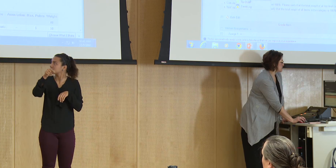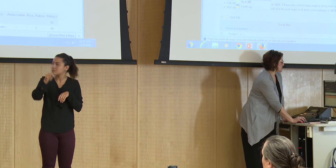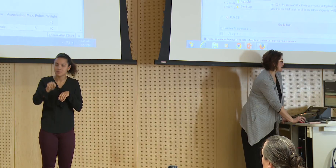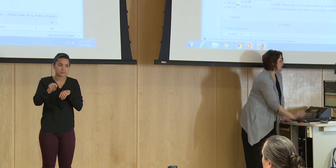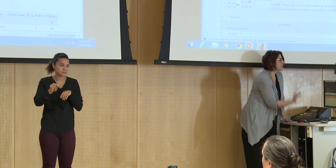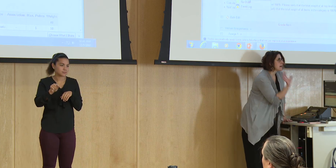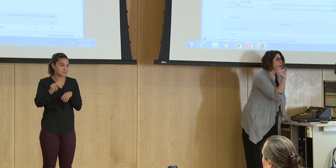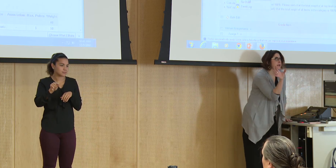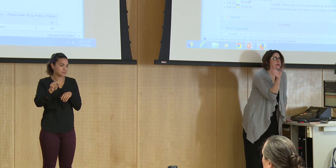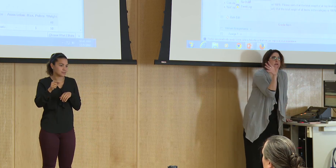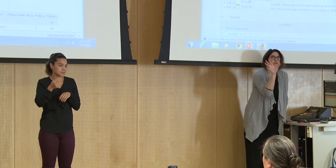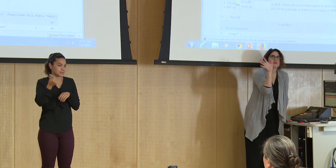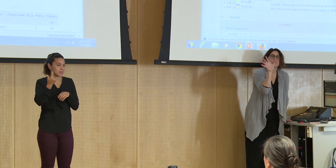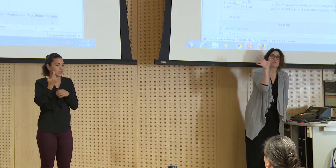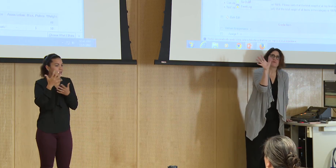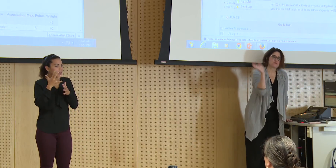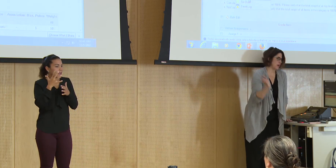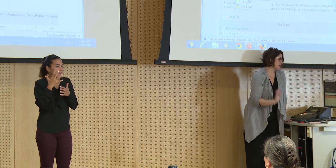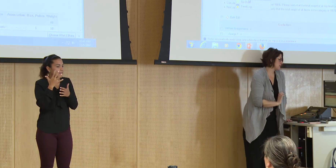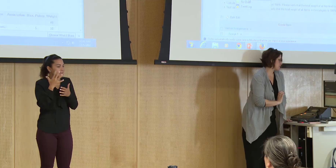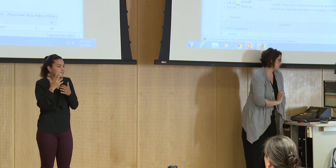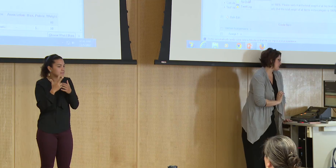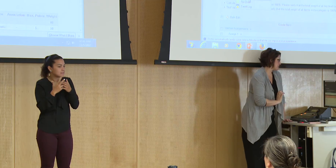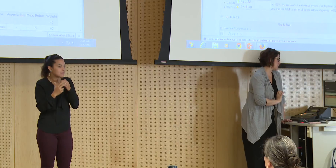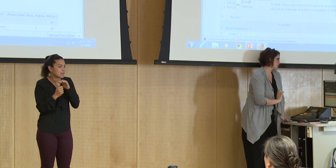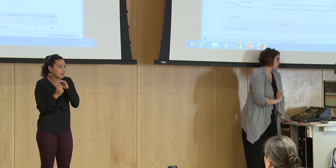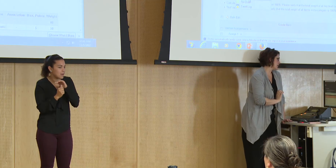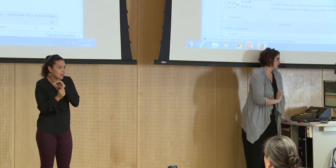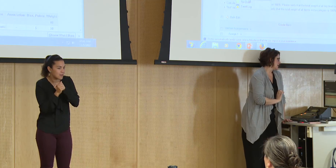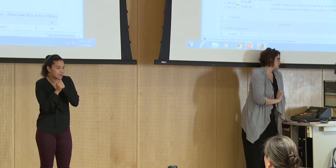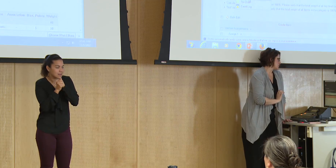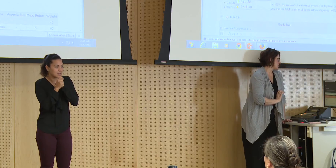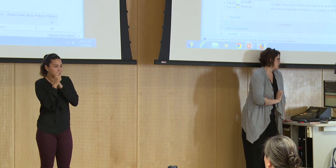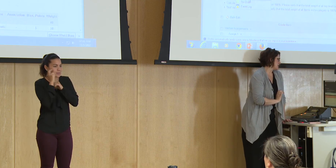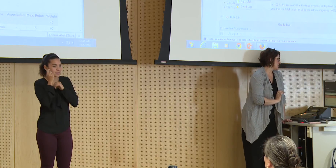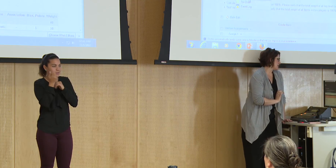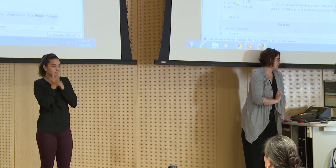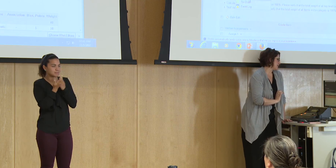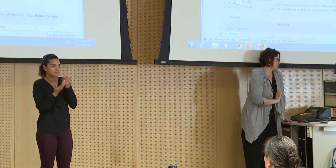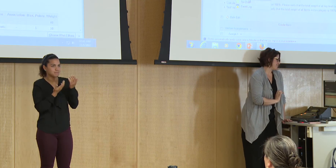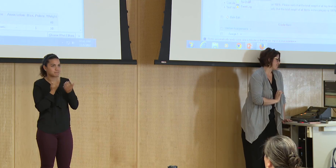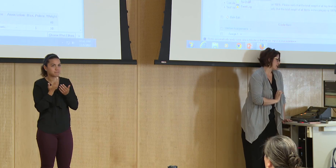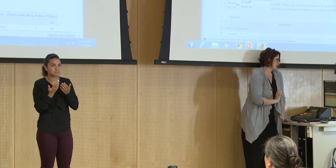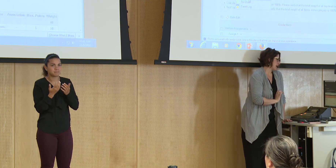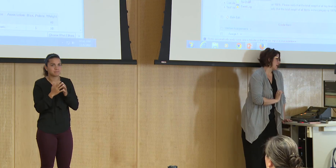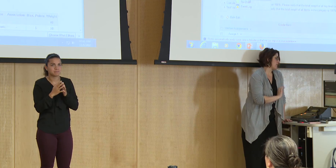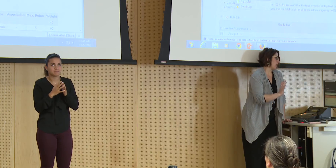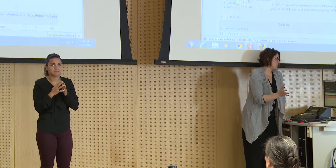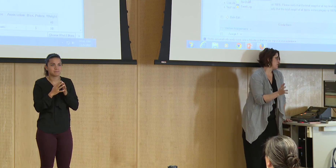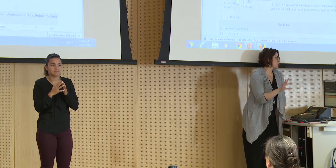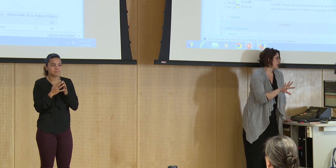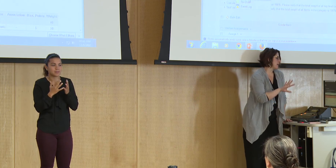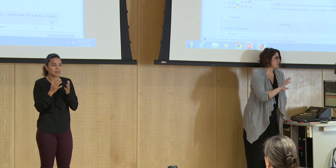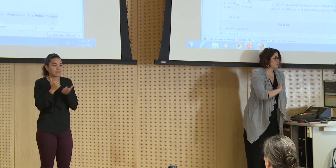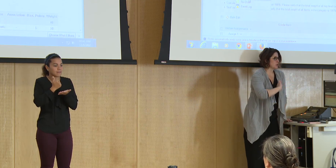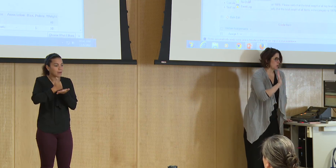They kind of hide it because they're trying to, you know, sort of be, I guess, helpful in a way that, you know,